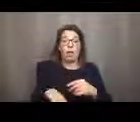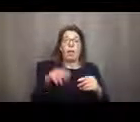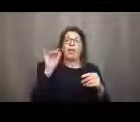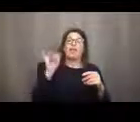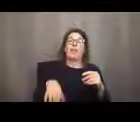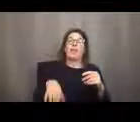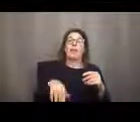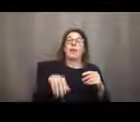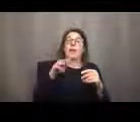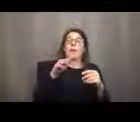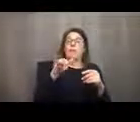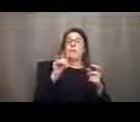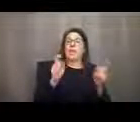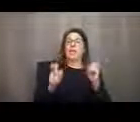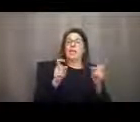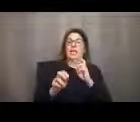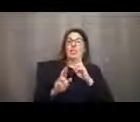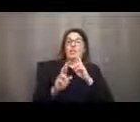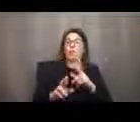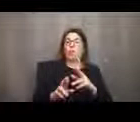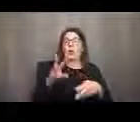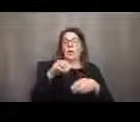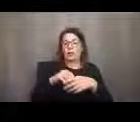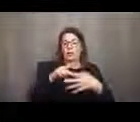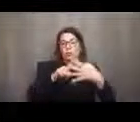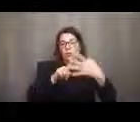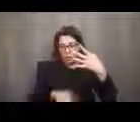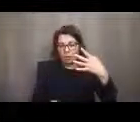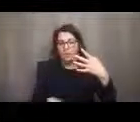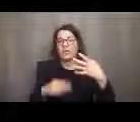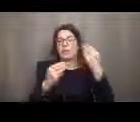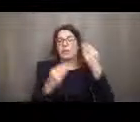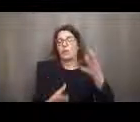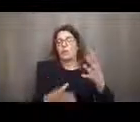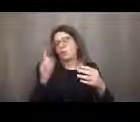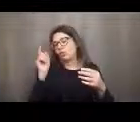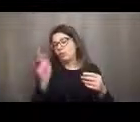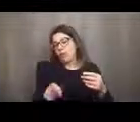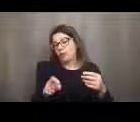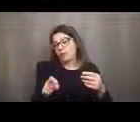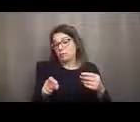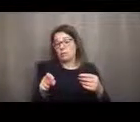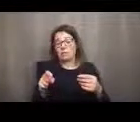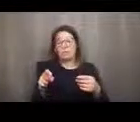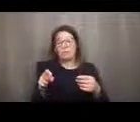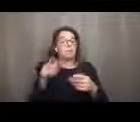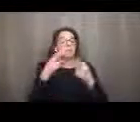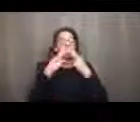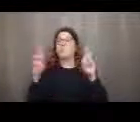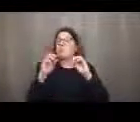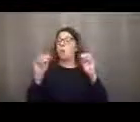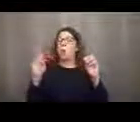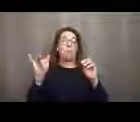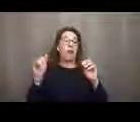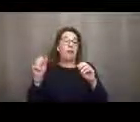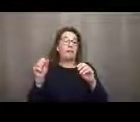as is outlined on the slide. If bias is not found, then no further action is required.